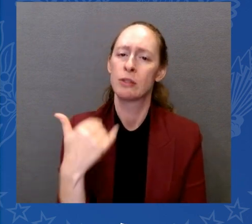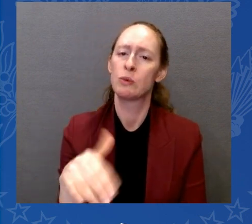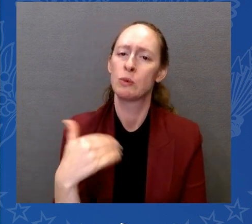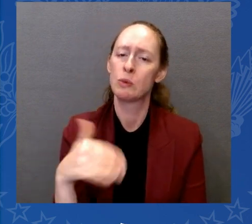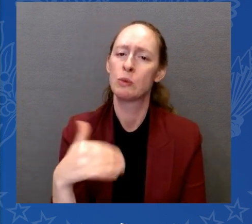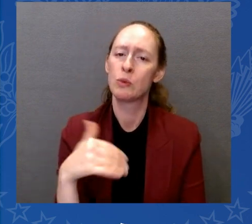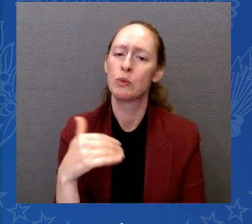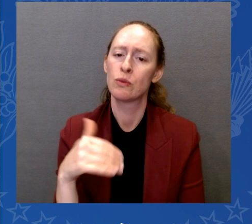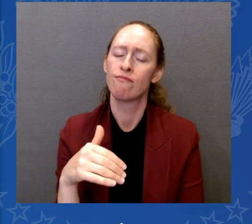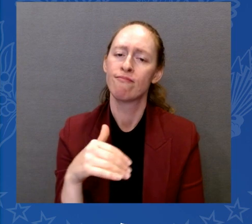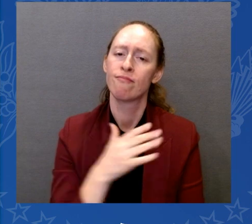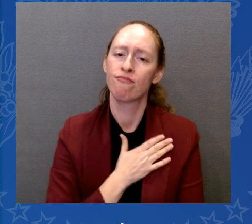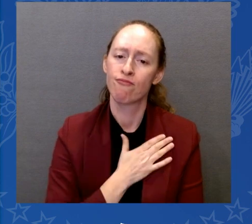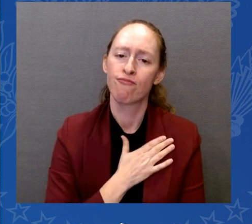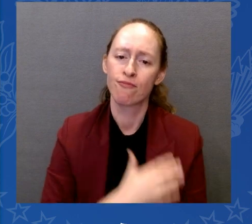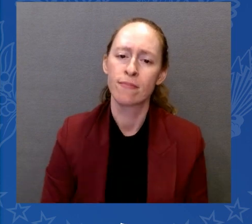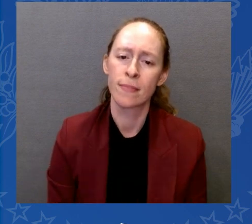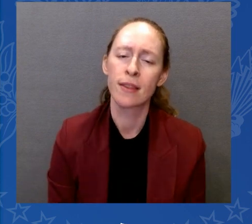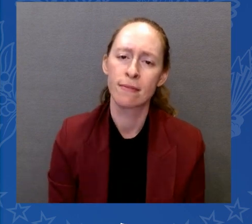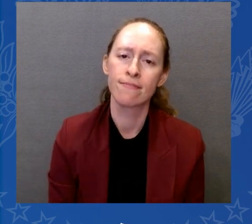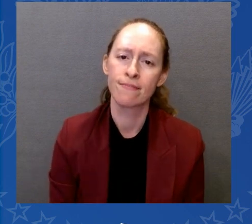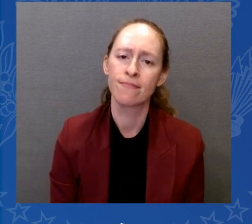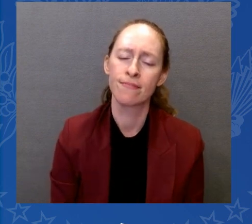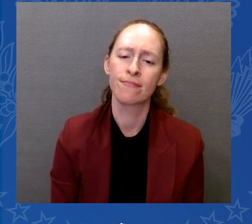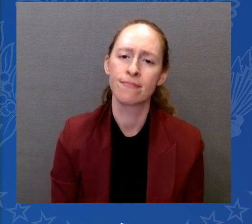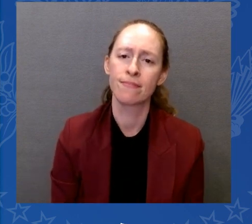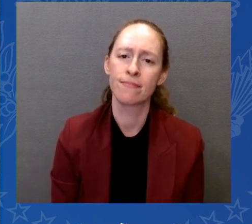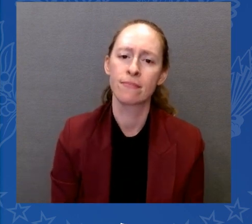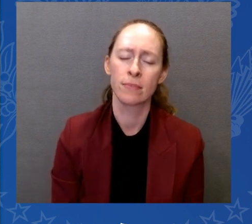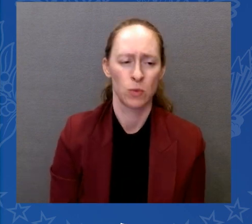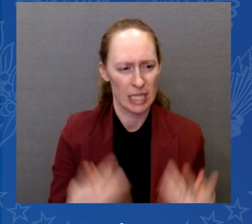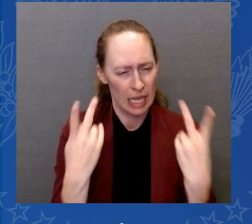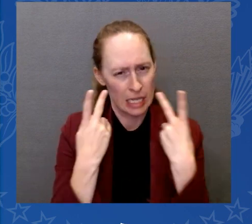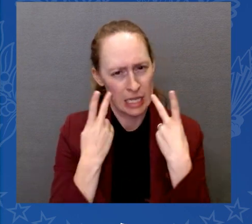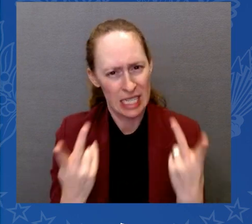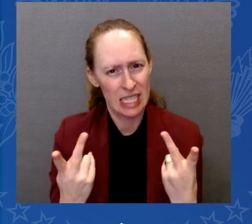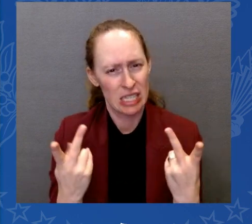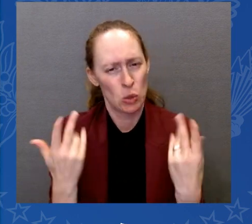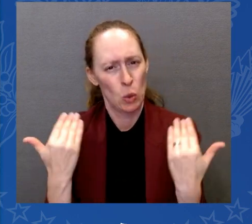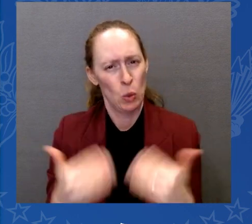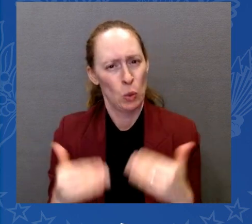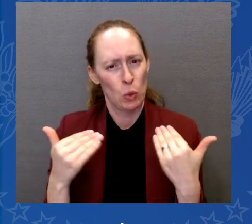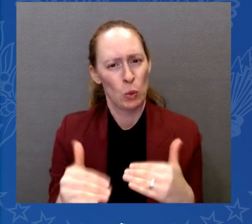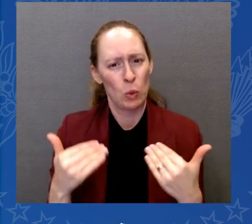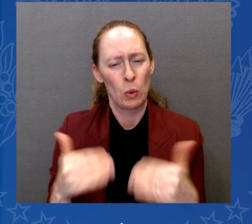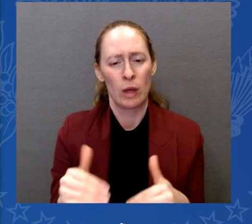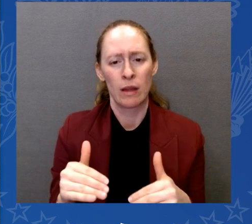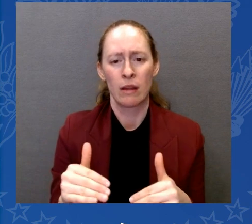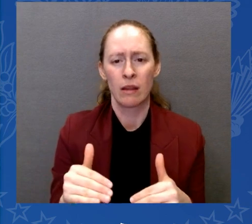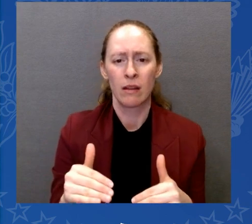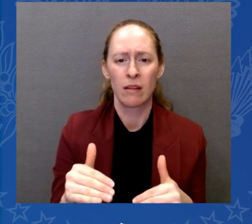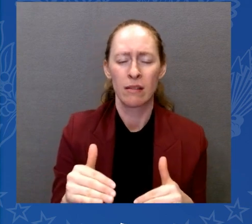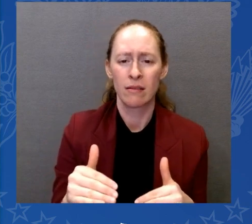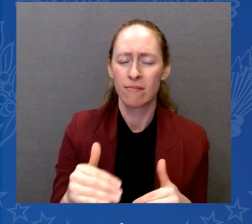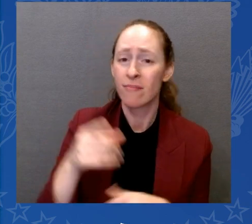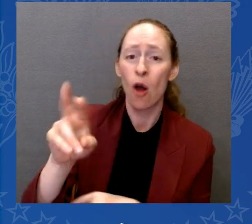and it's just -- there's not many cliffs. But then head up to the Grand Canyon; it's a cathedral.